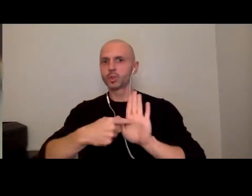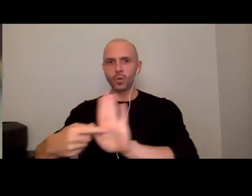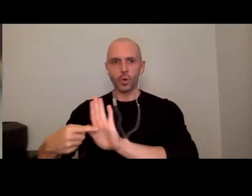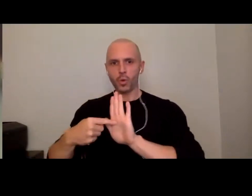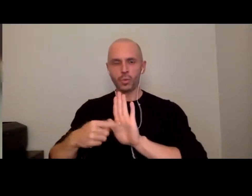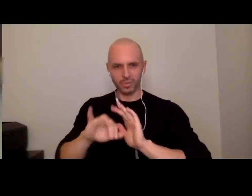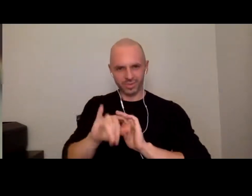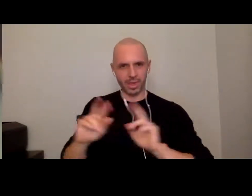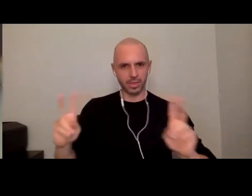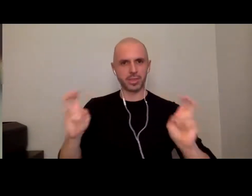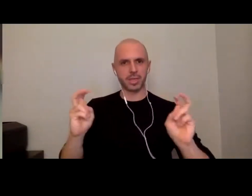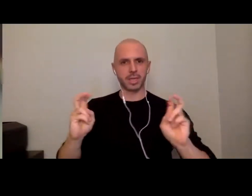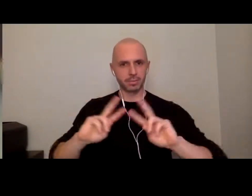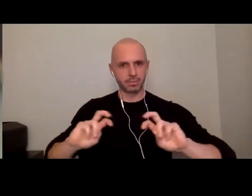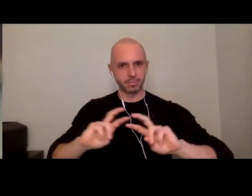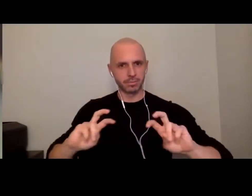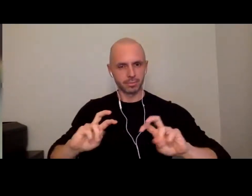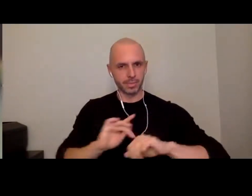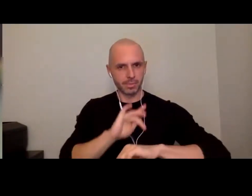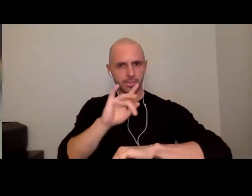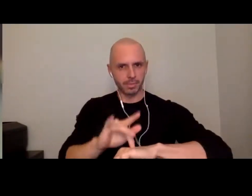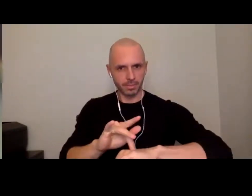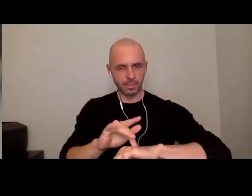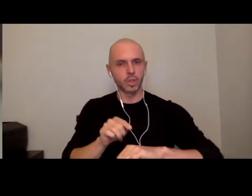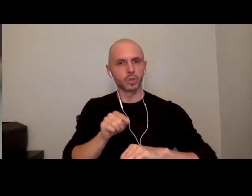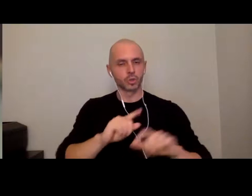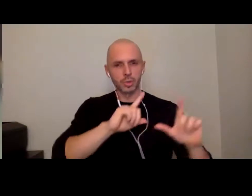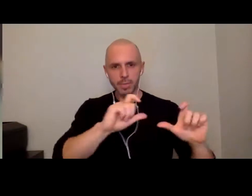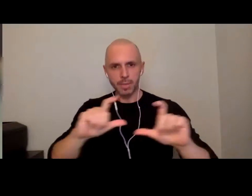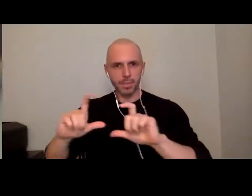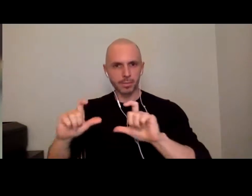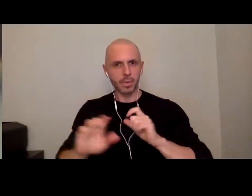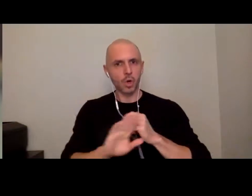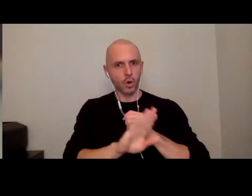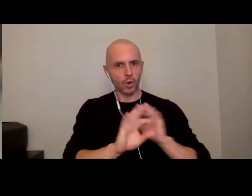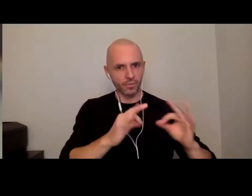an wide-ranging exploration of the artist’s family and community in the Great Plains, Saskatchewan.